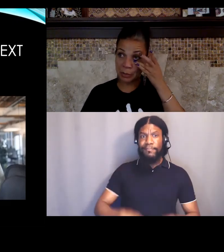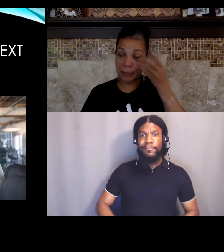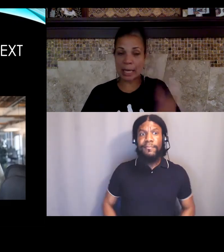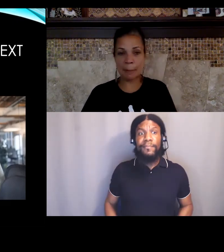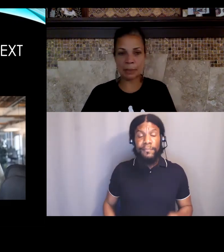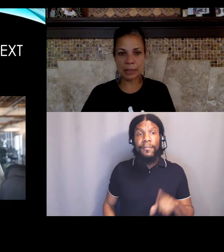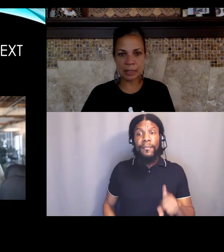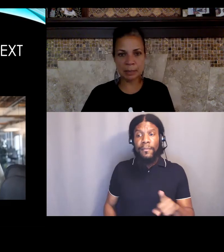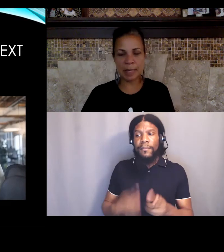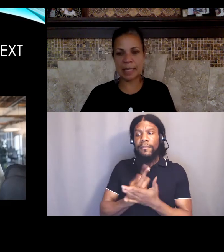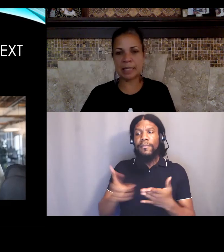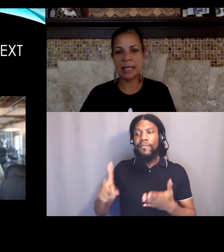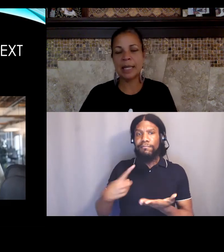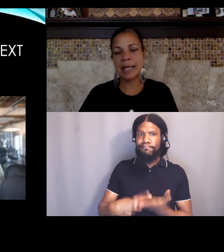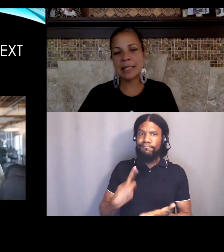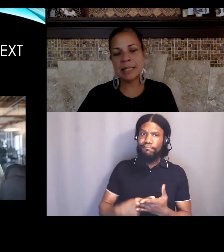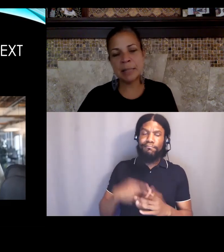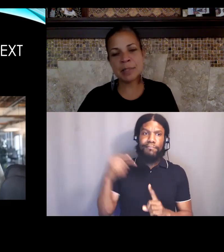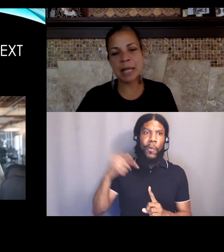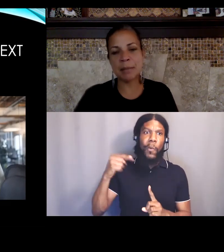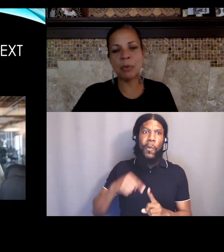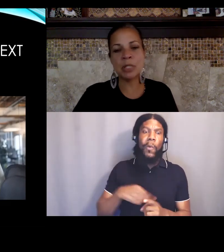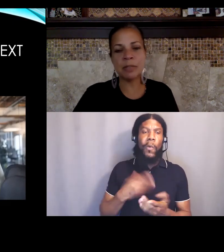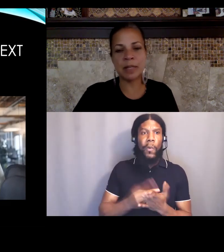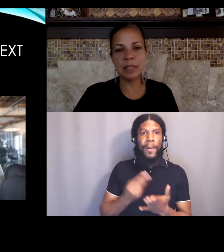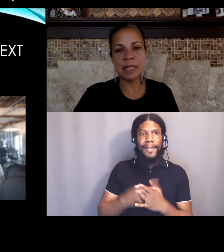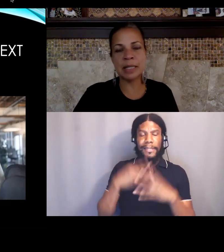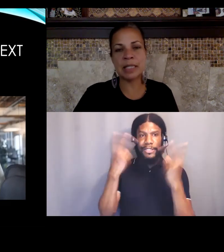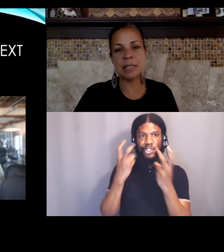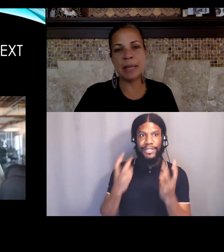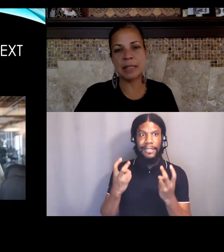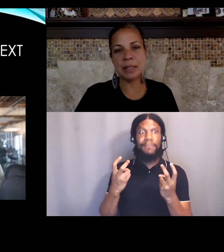around capitalism. And it seems like most of us in this space